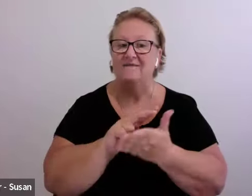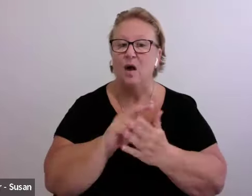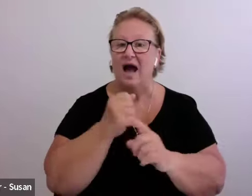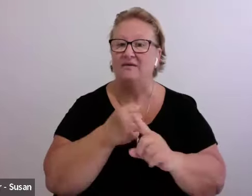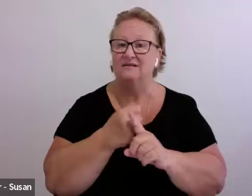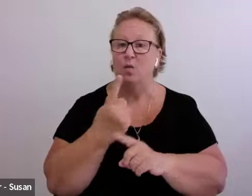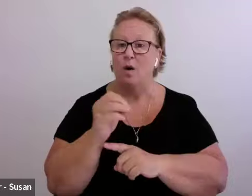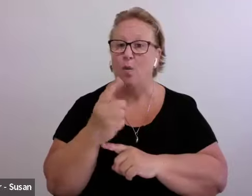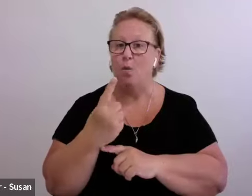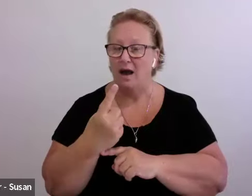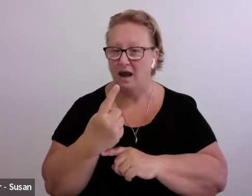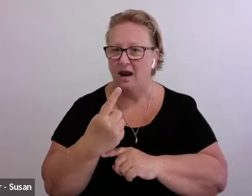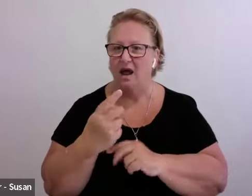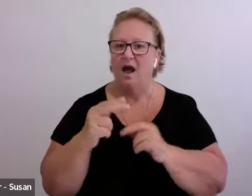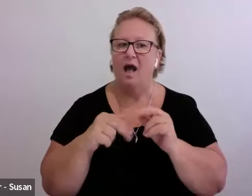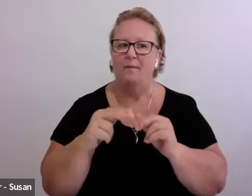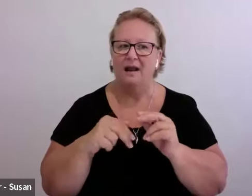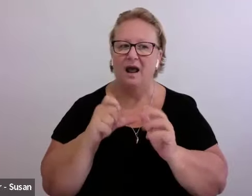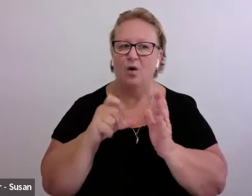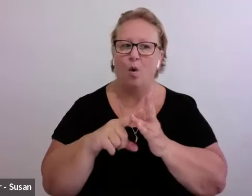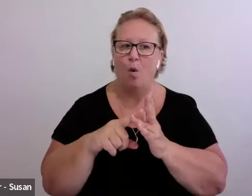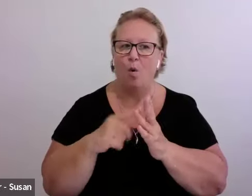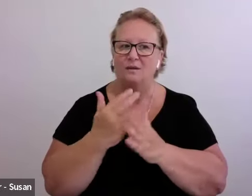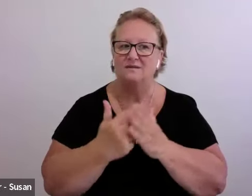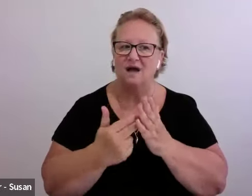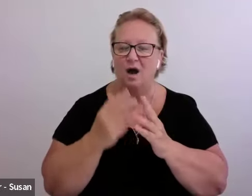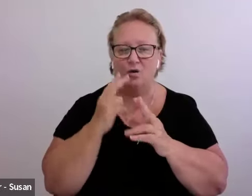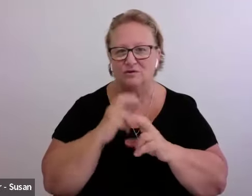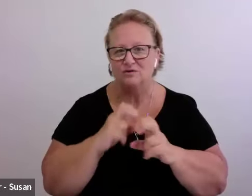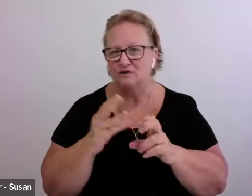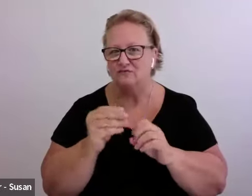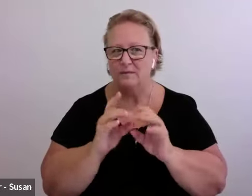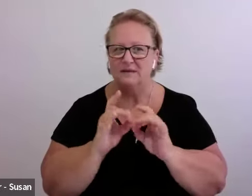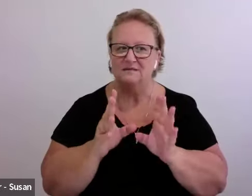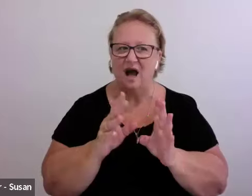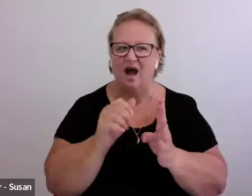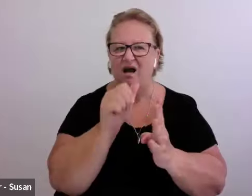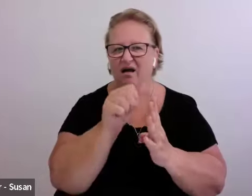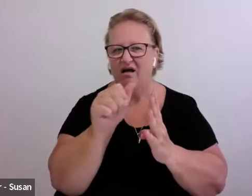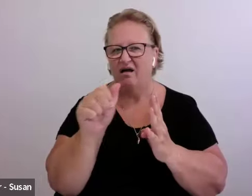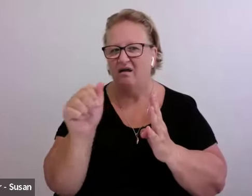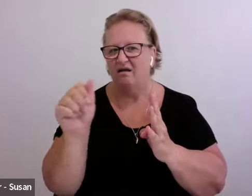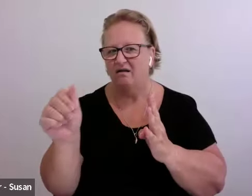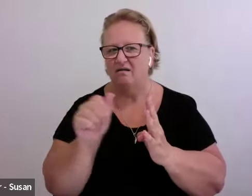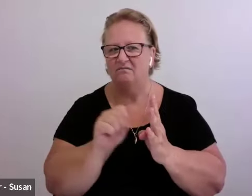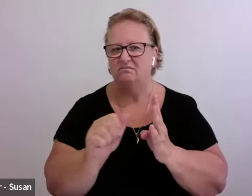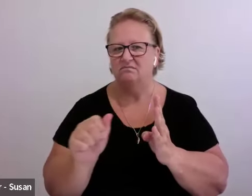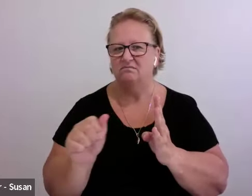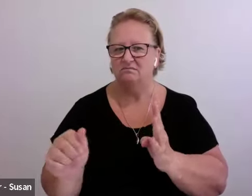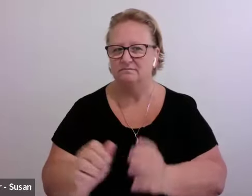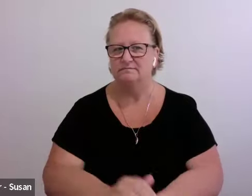and our videos are available and the links are there. You will see videos on advocacy 101 and building good